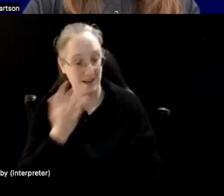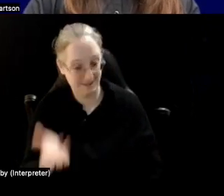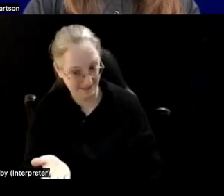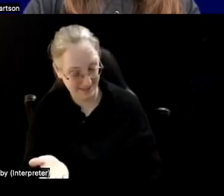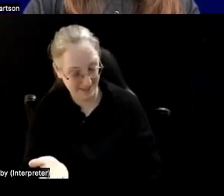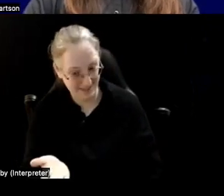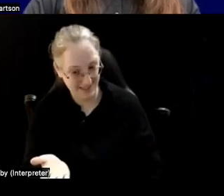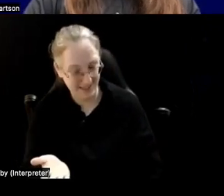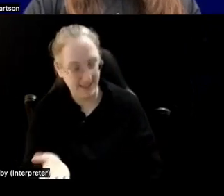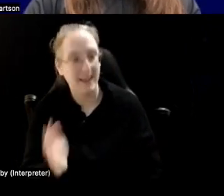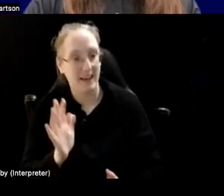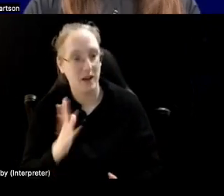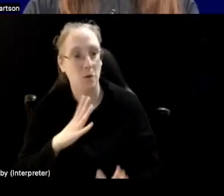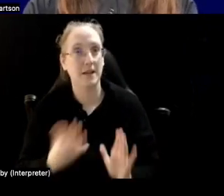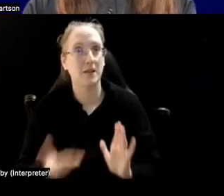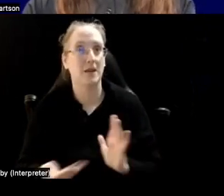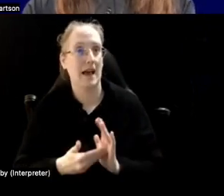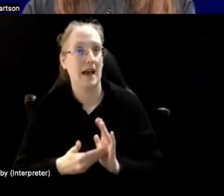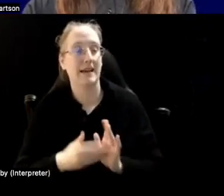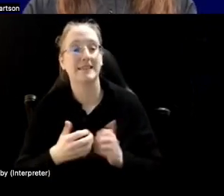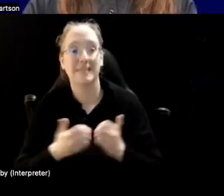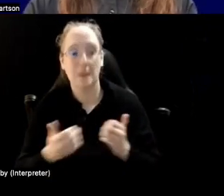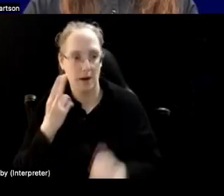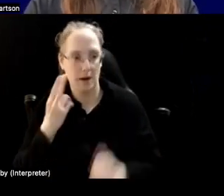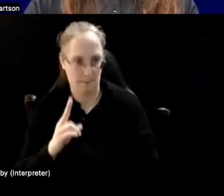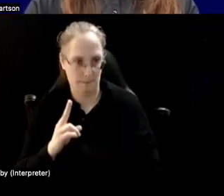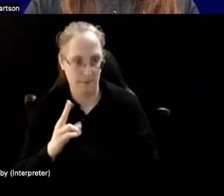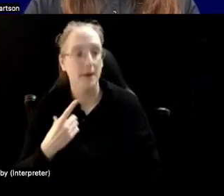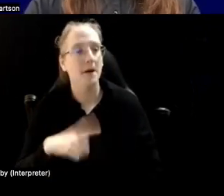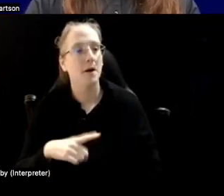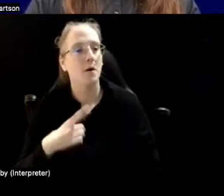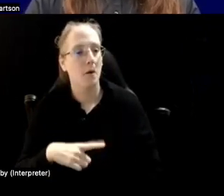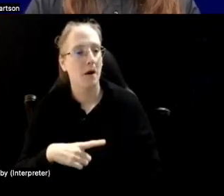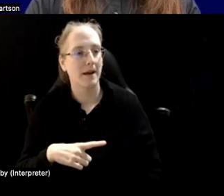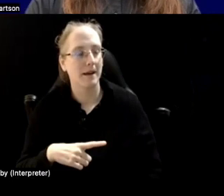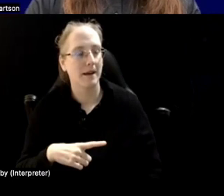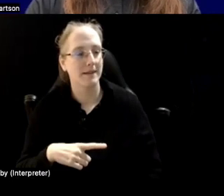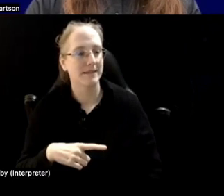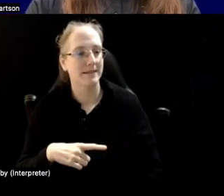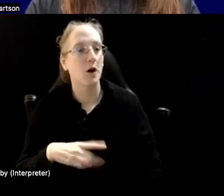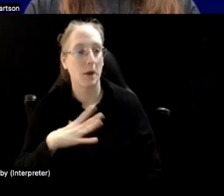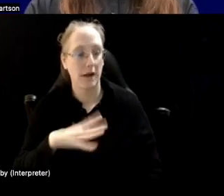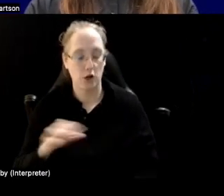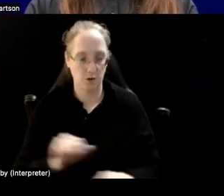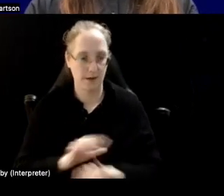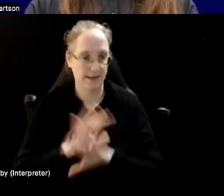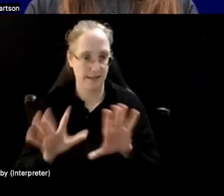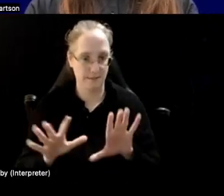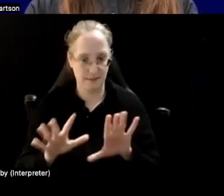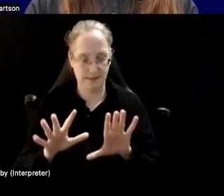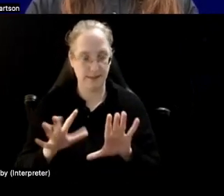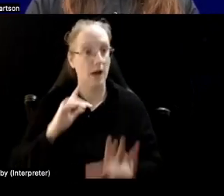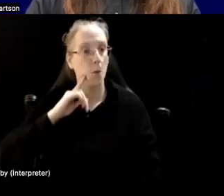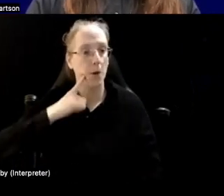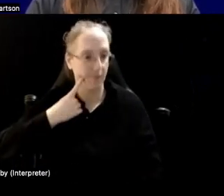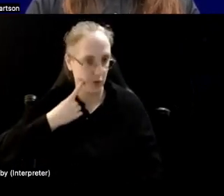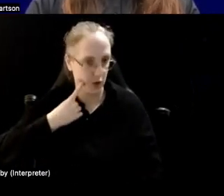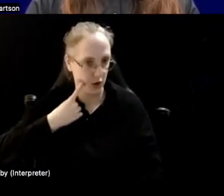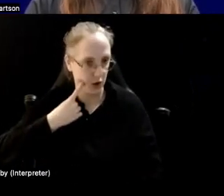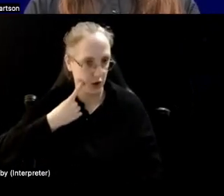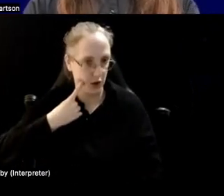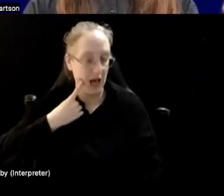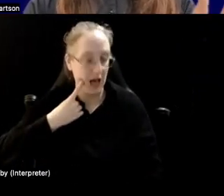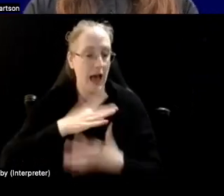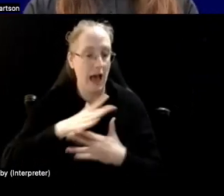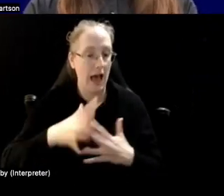own name because it needs to be very explicit and thought about, how you're going to receive needs